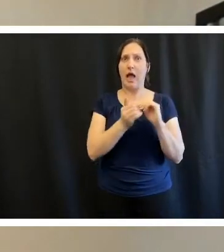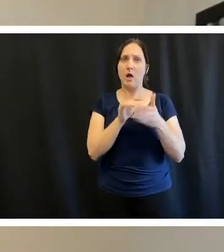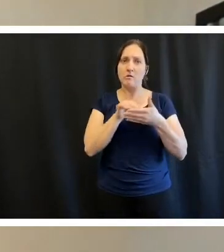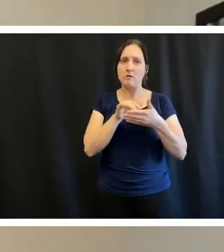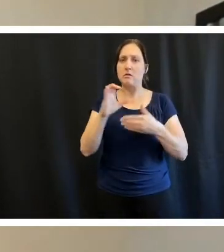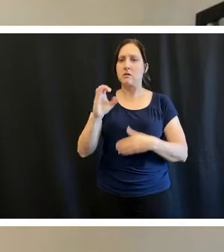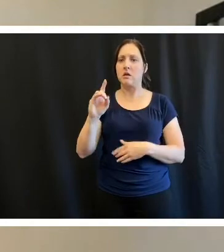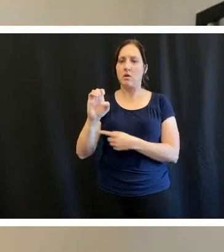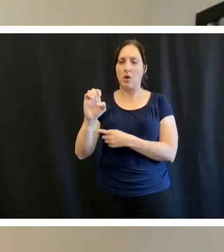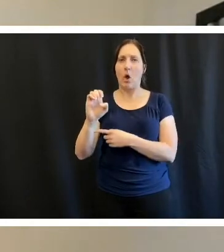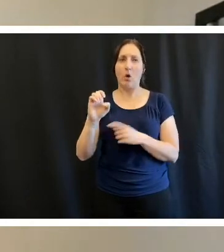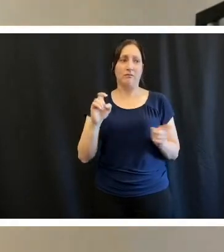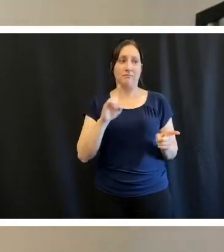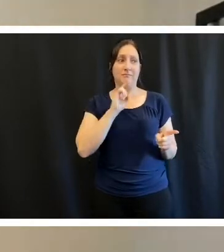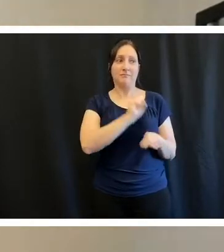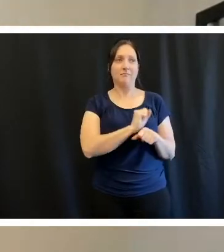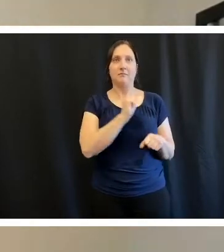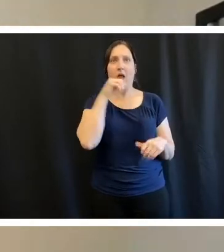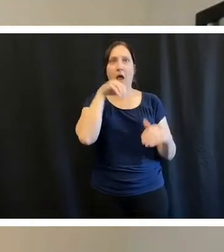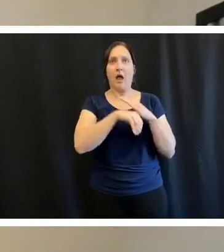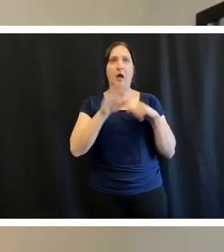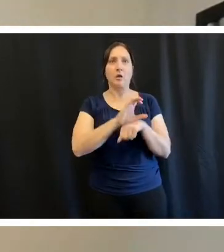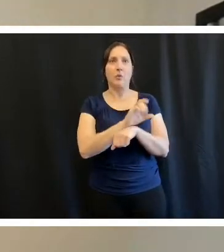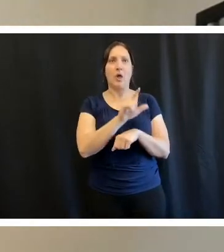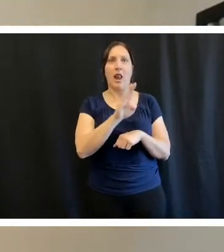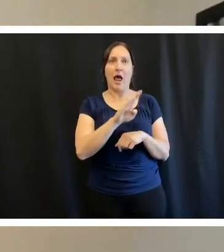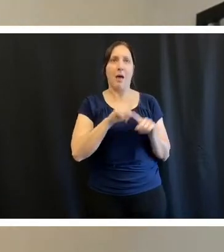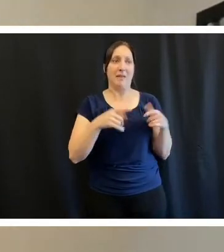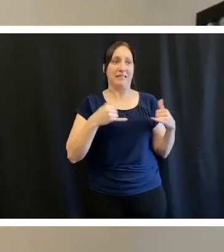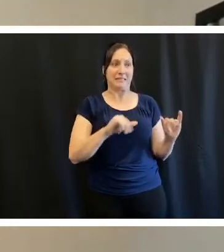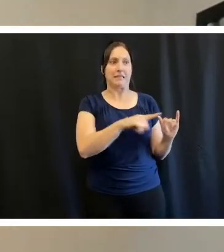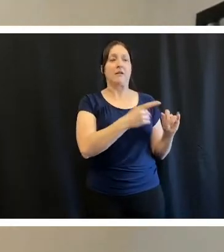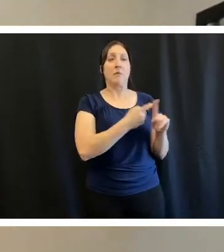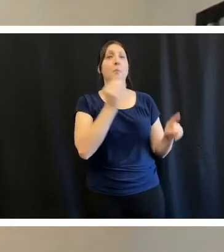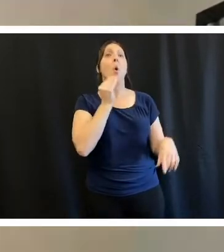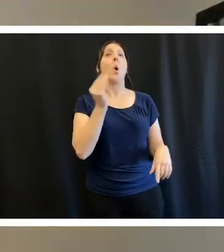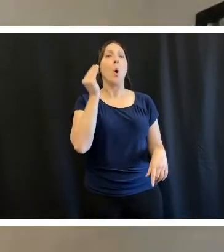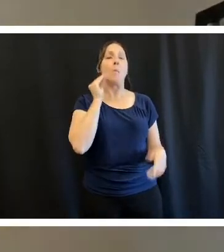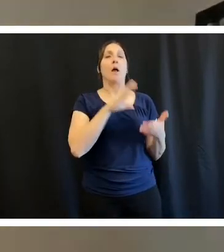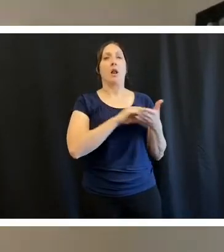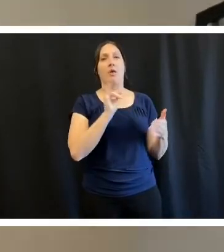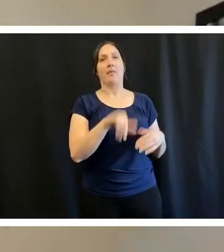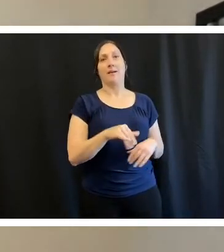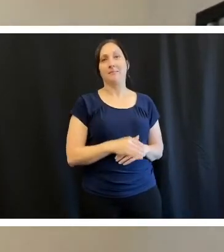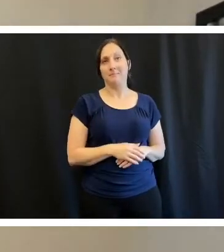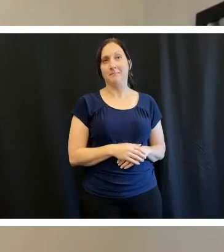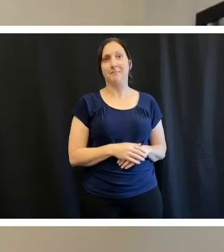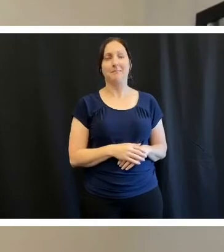or wouldn't have access to the school facilities. They shared a lot of their ideas and best practices,